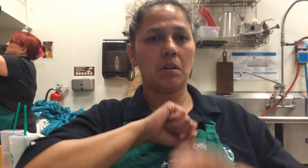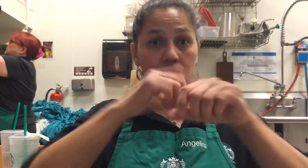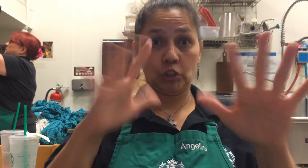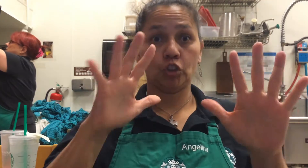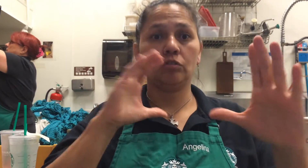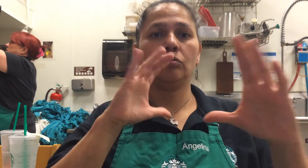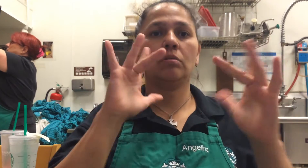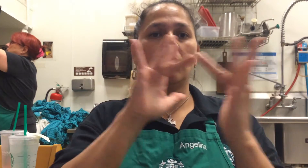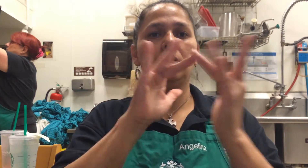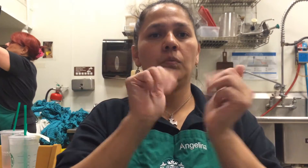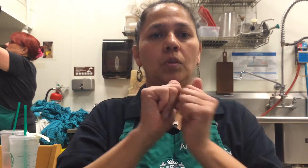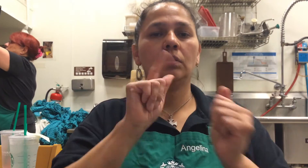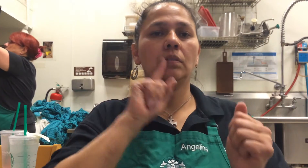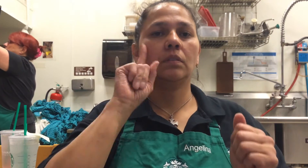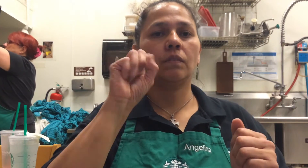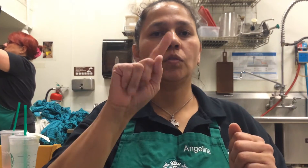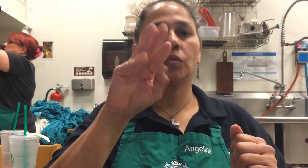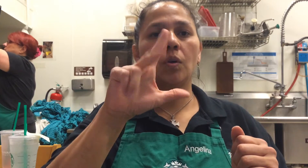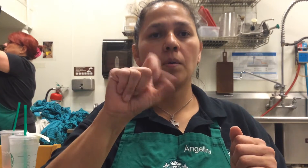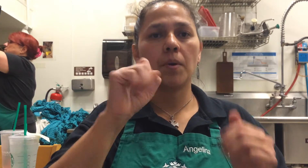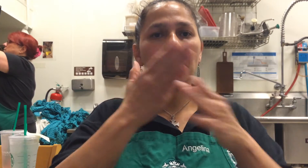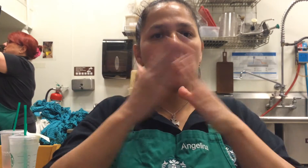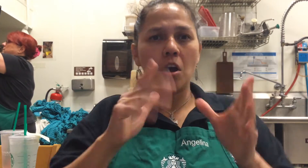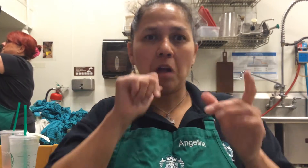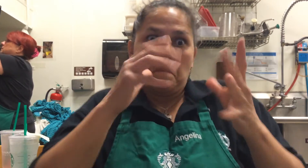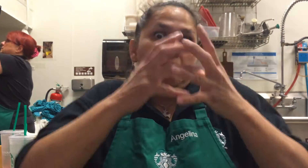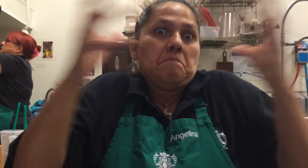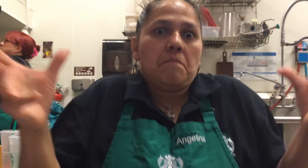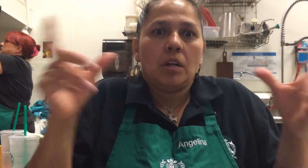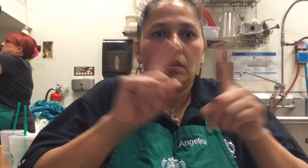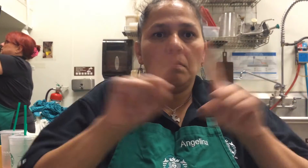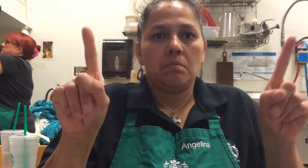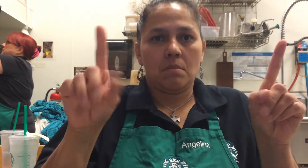I got in contact with other Deaf Starbuck parnters, there's not that many out there but